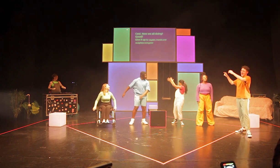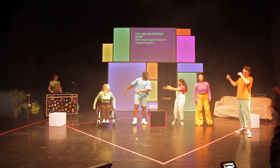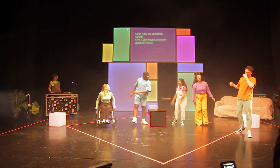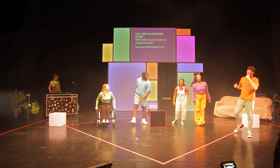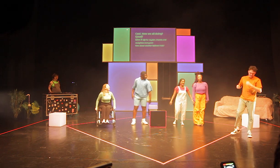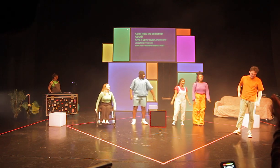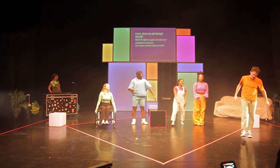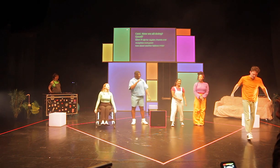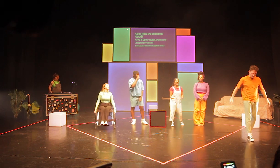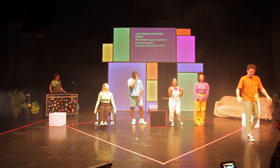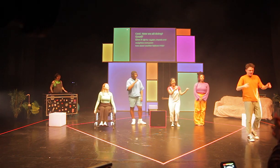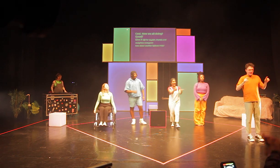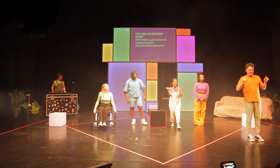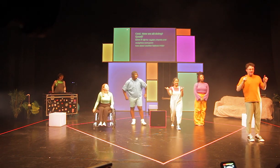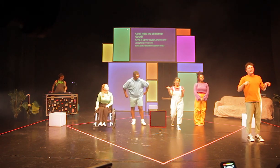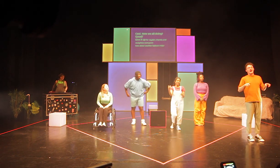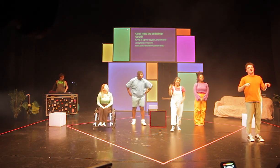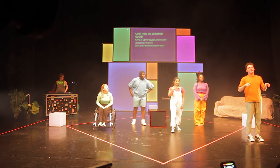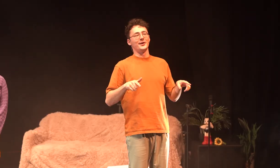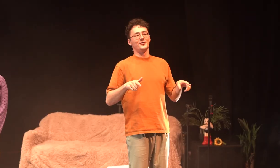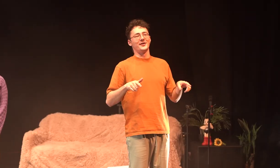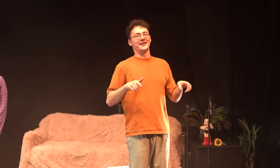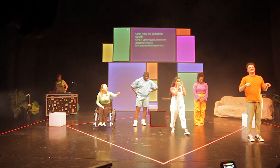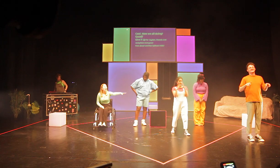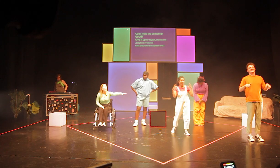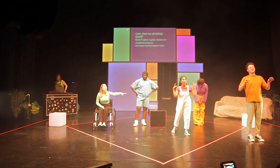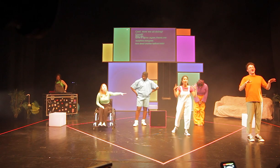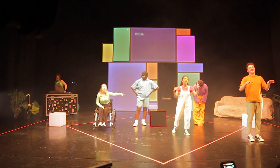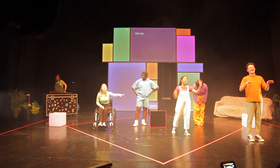Right. How about another balloon trick? - Er, no!